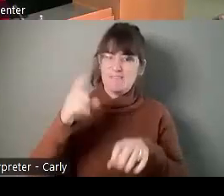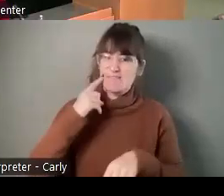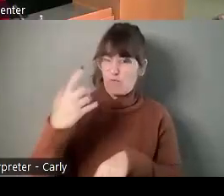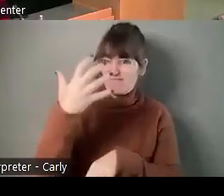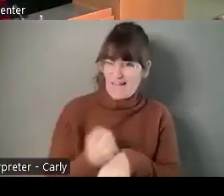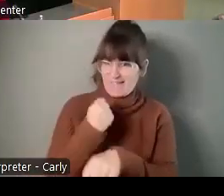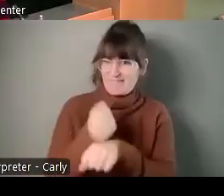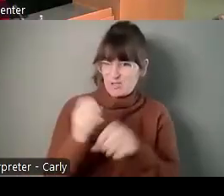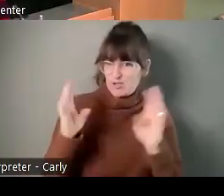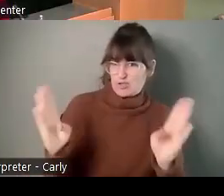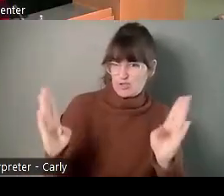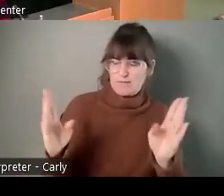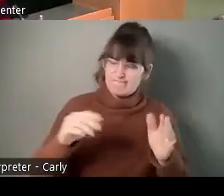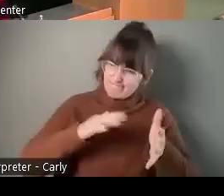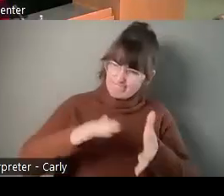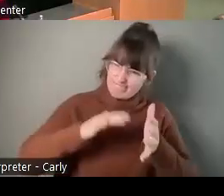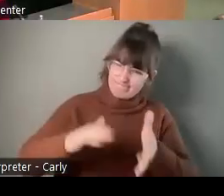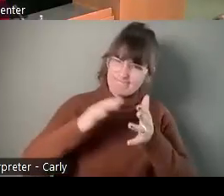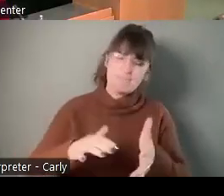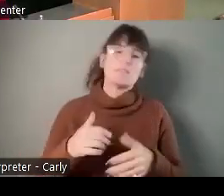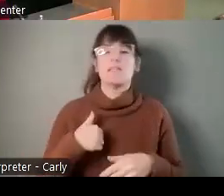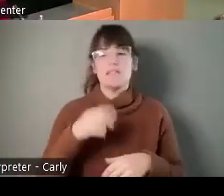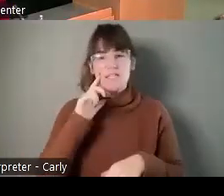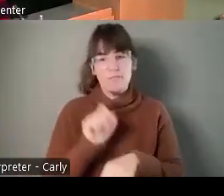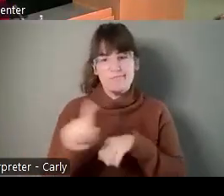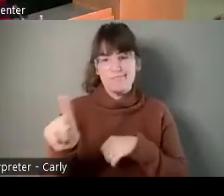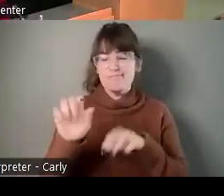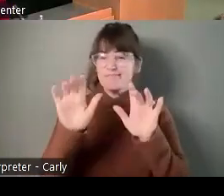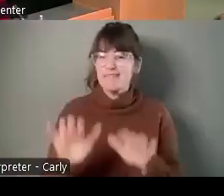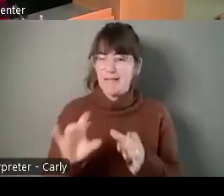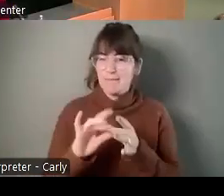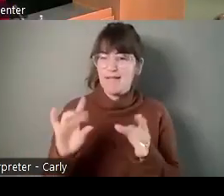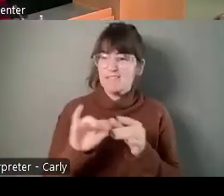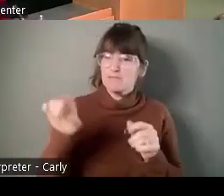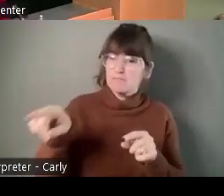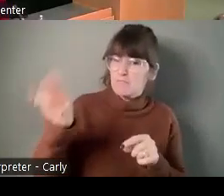that he sent some very simple typed messages of, "I hope you're doing well." And they were aimed at